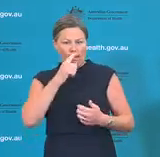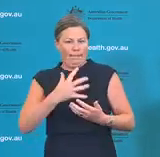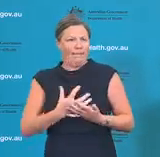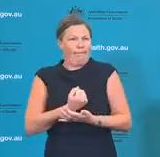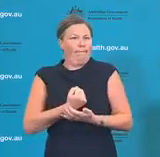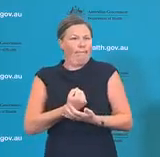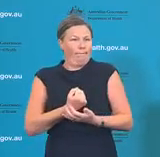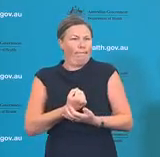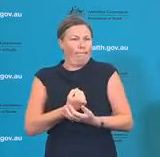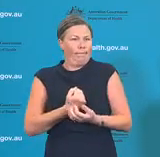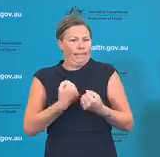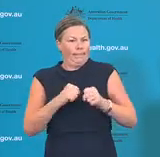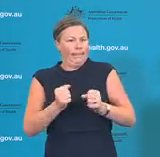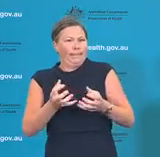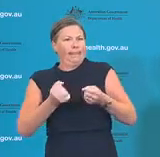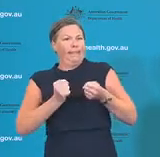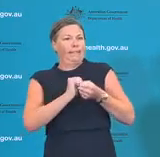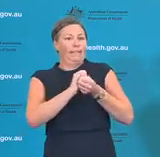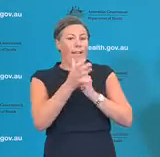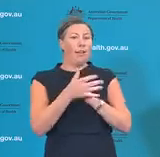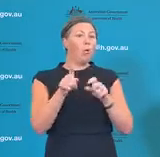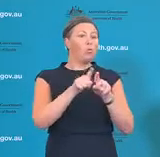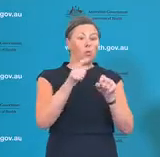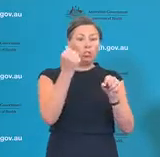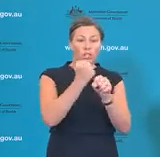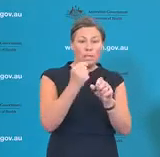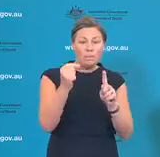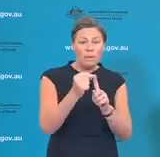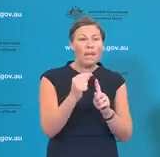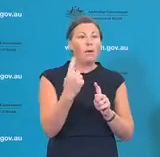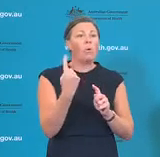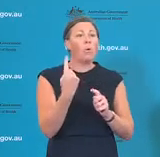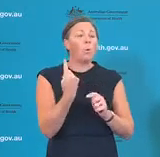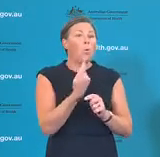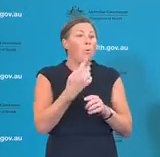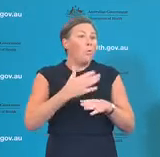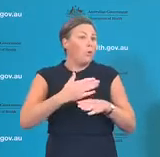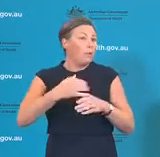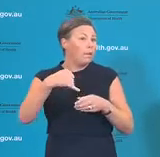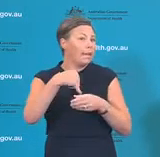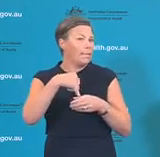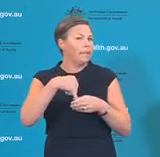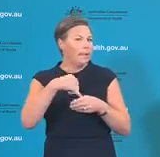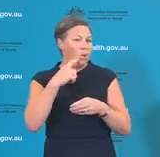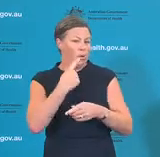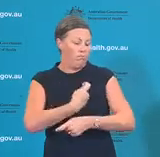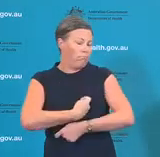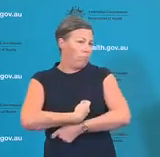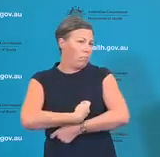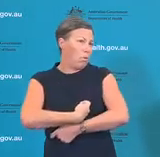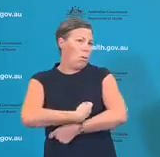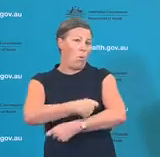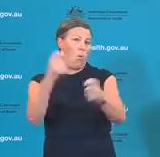care, in GP practices and in pharmacies. And that supply will go out and be